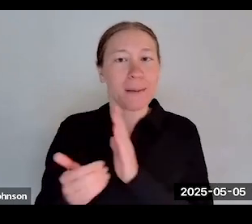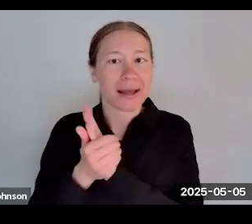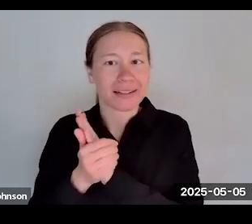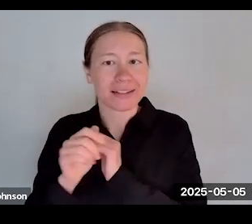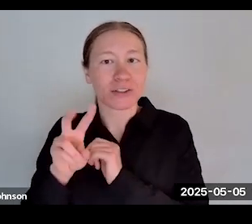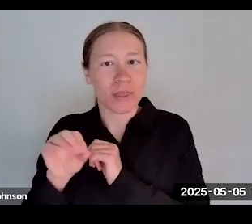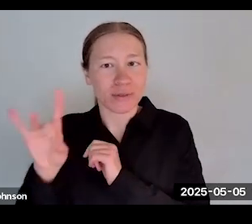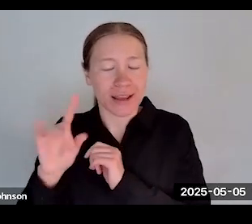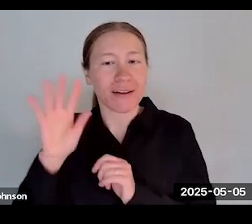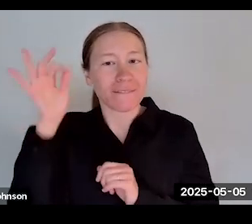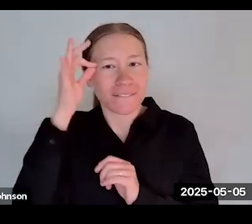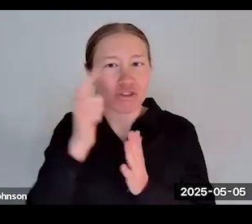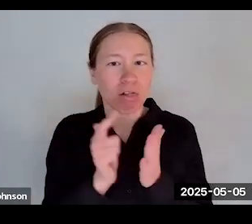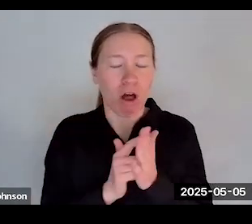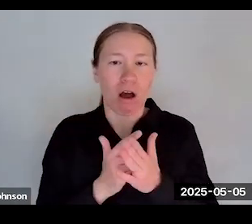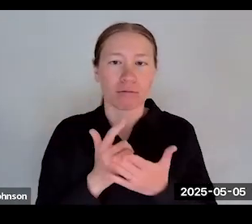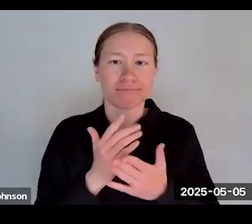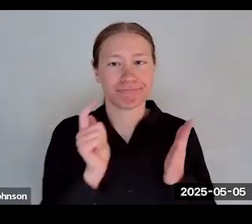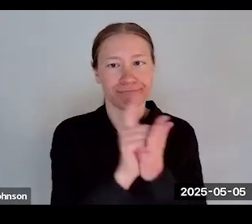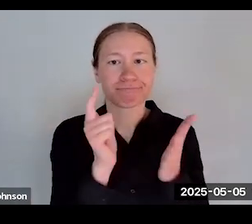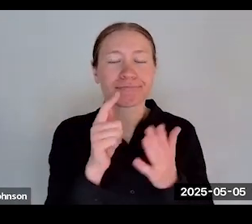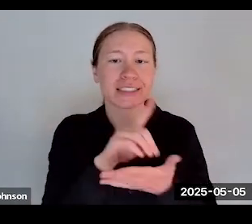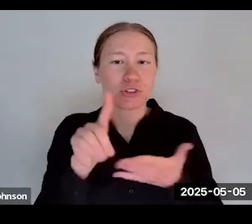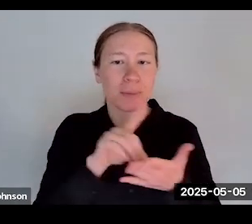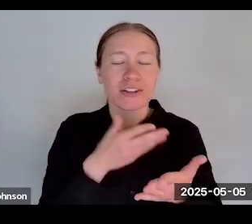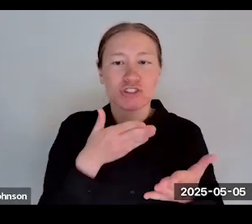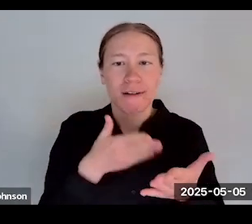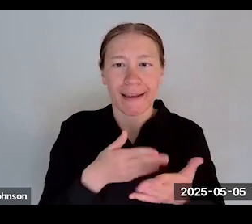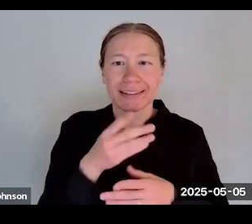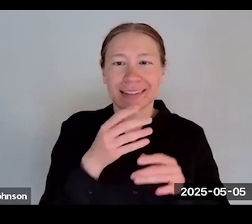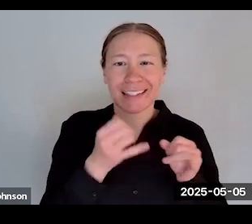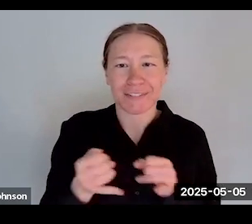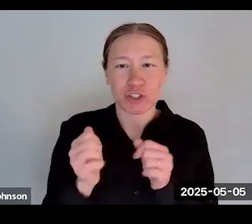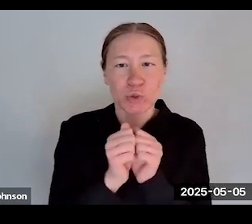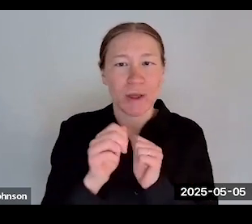is a federal law that prohibits discrimination against individuals with disabilities in various areas,